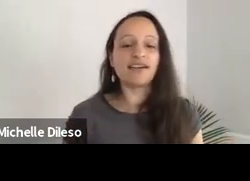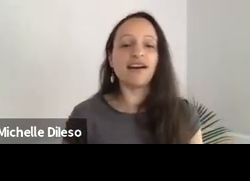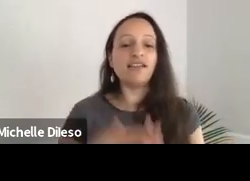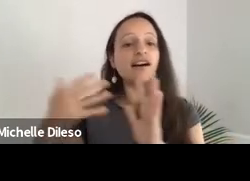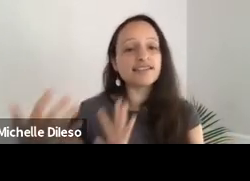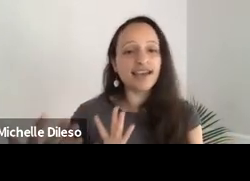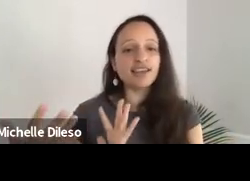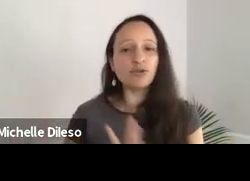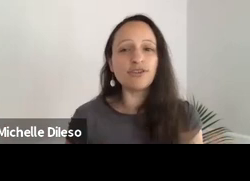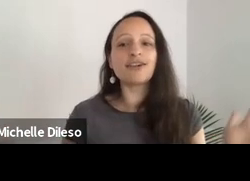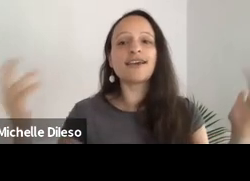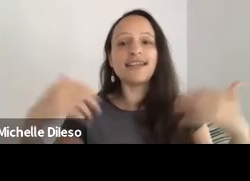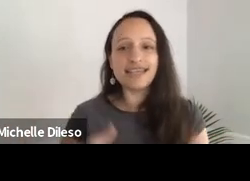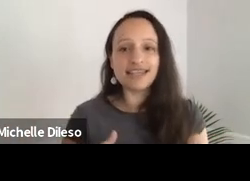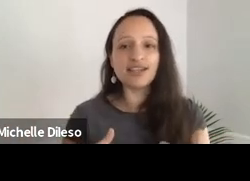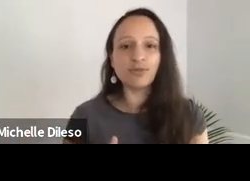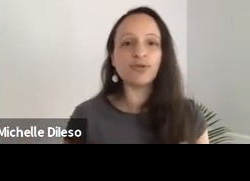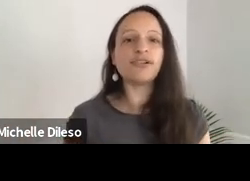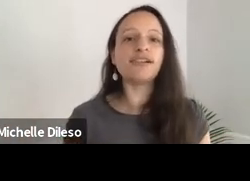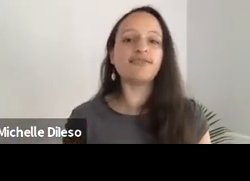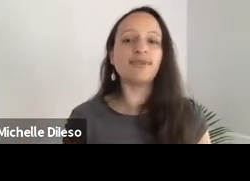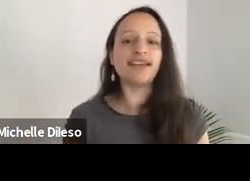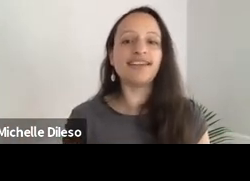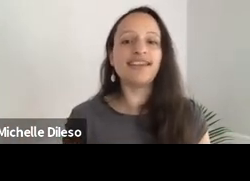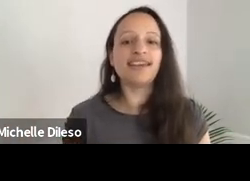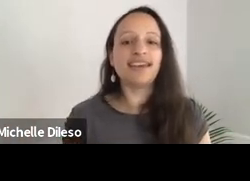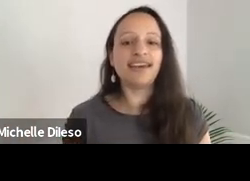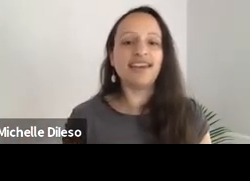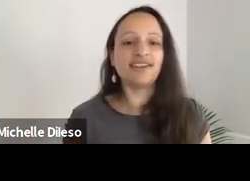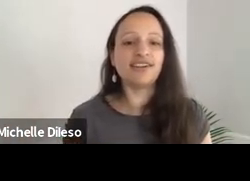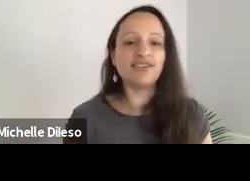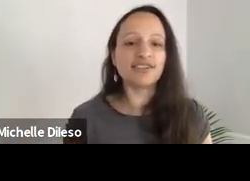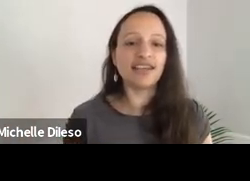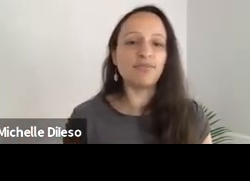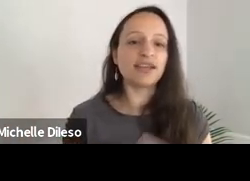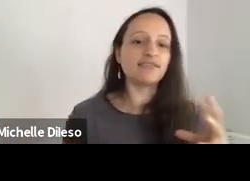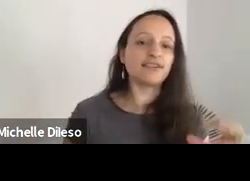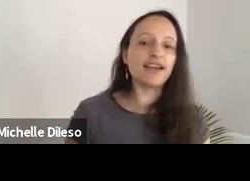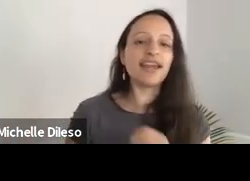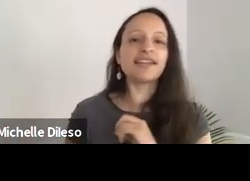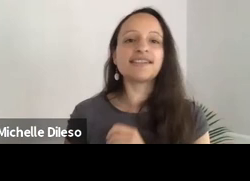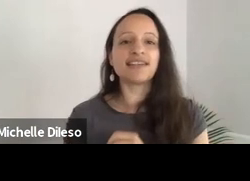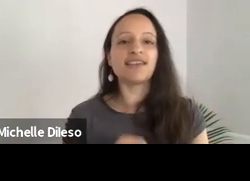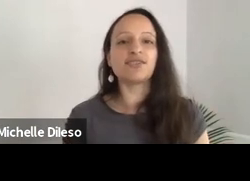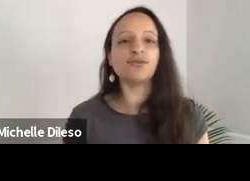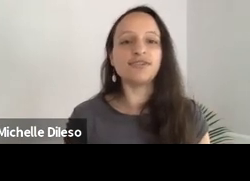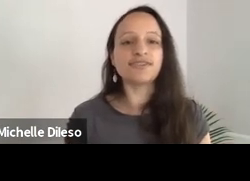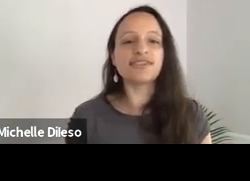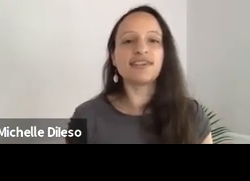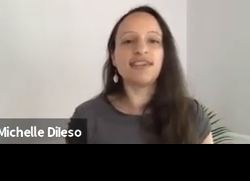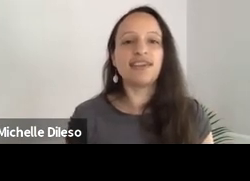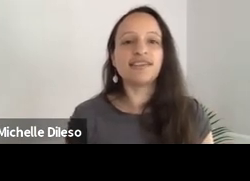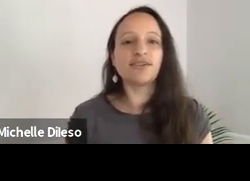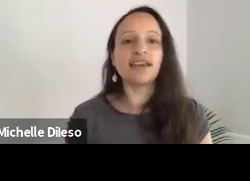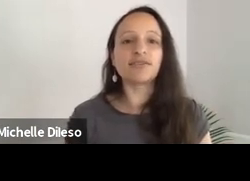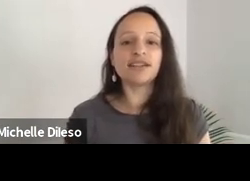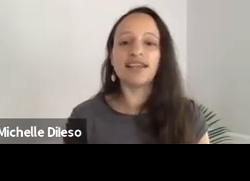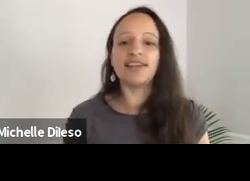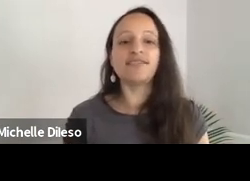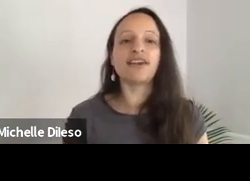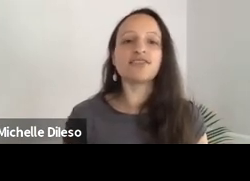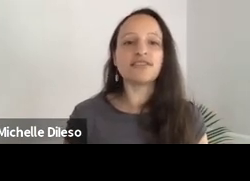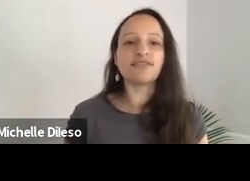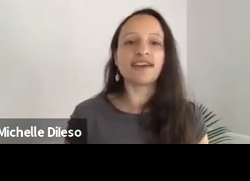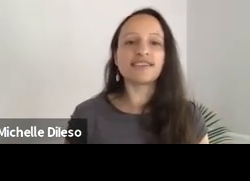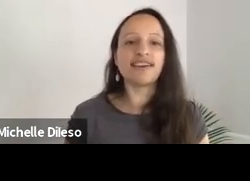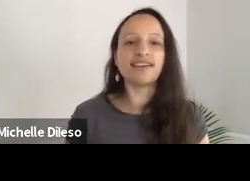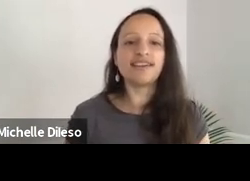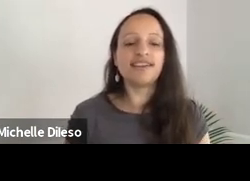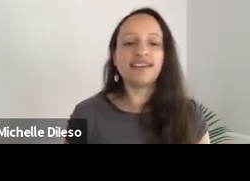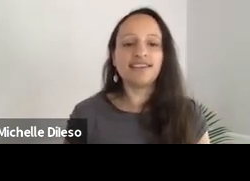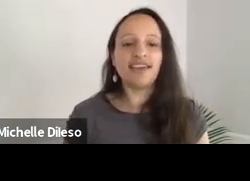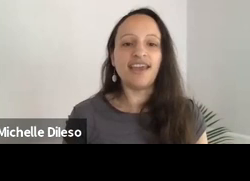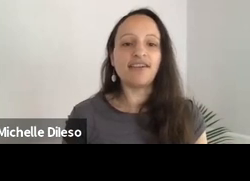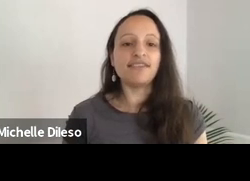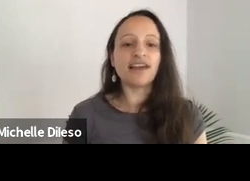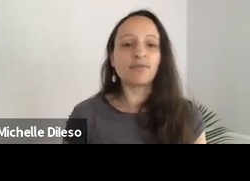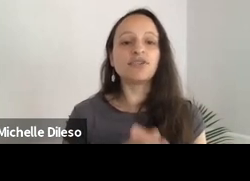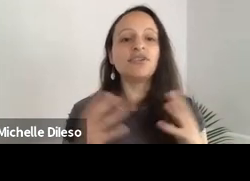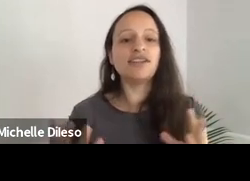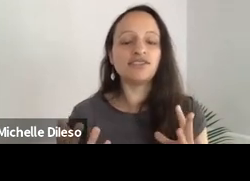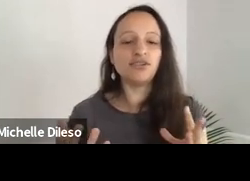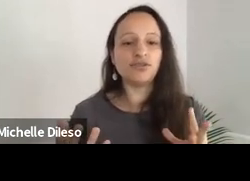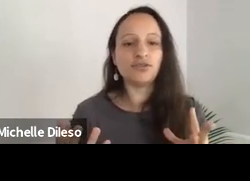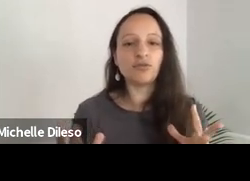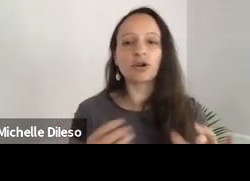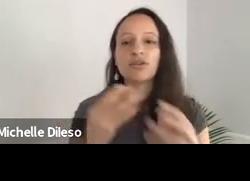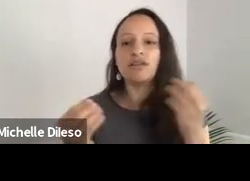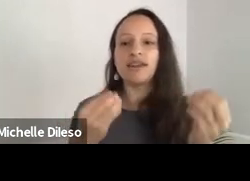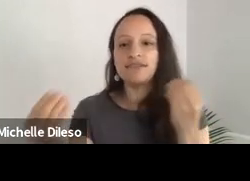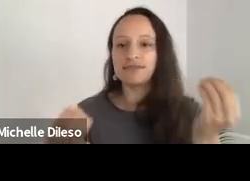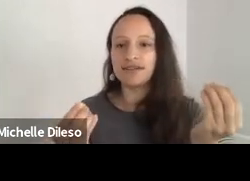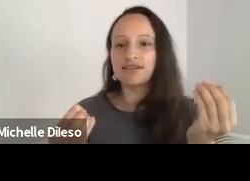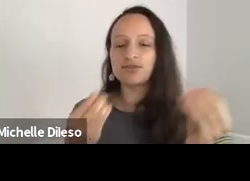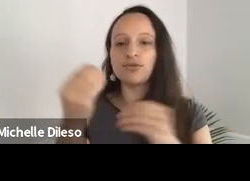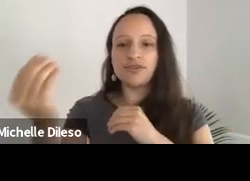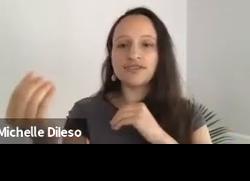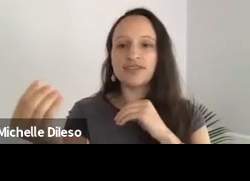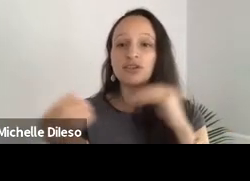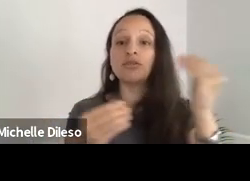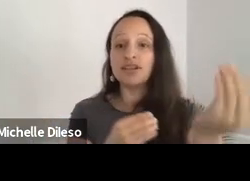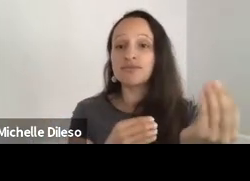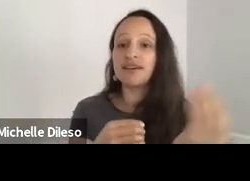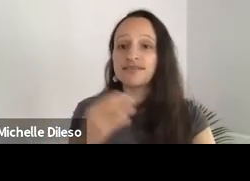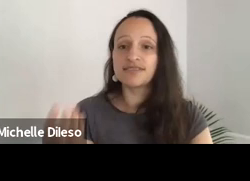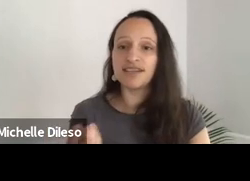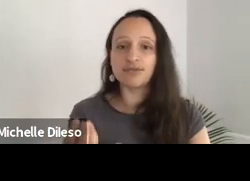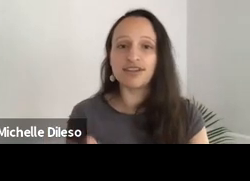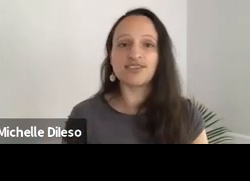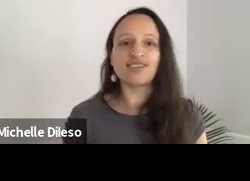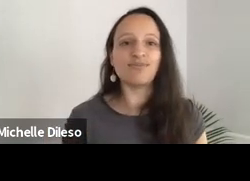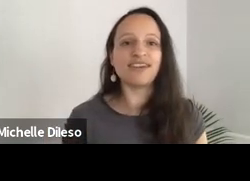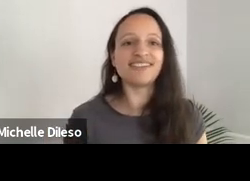They are alongside the pool they're not in the pool of mud. And they're using a mix of their hands and the tools. So again really taking advantage of the fact that they have this opportunity to work with a lot of different tools, including themselves